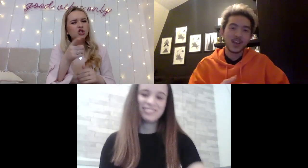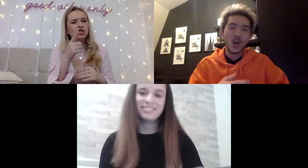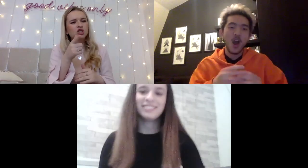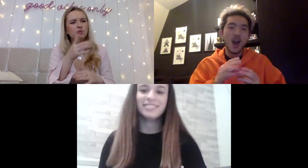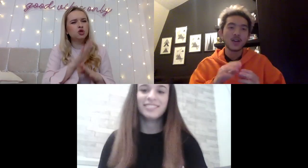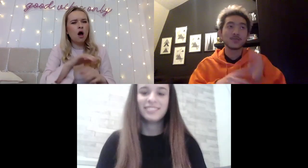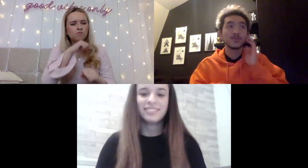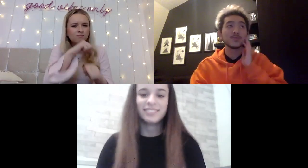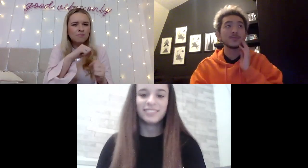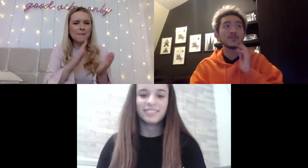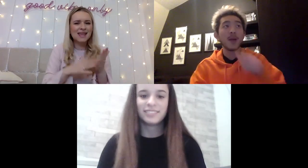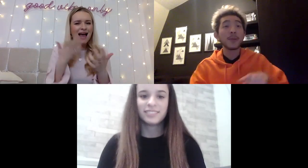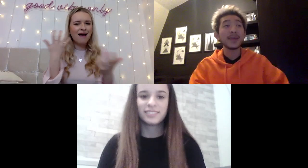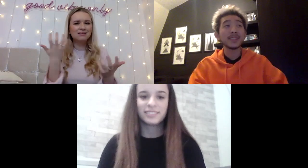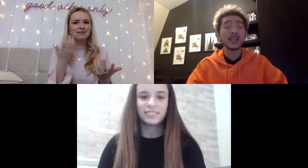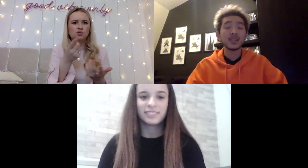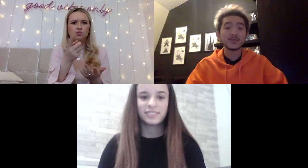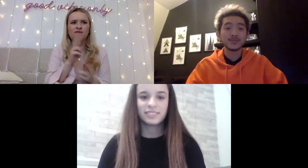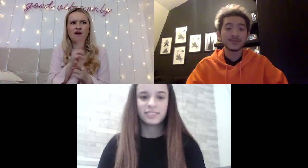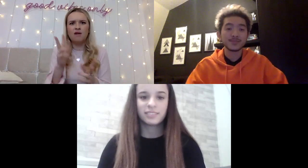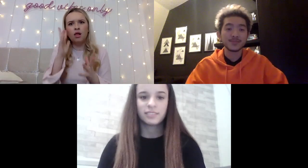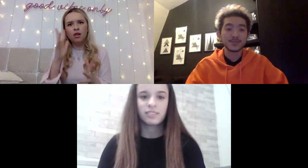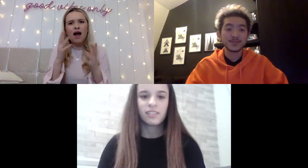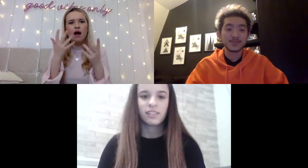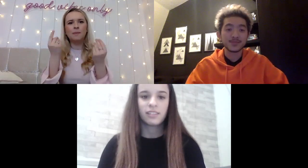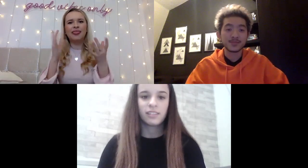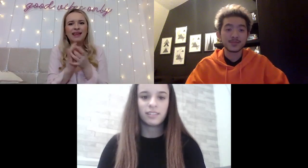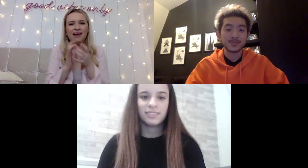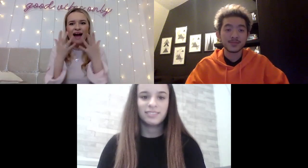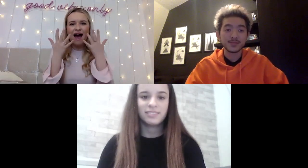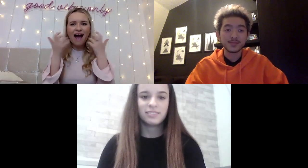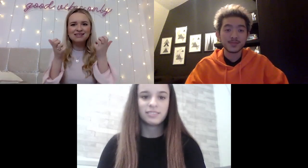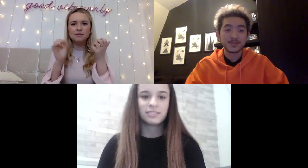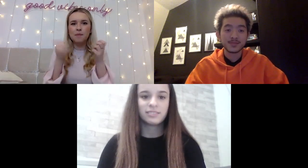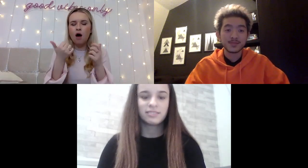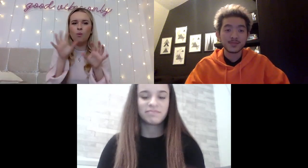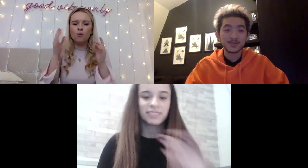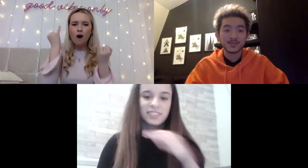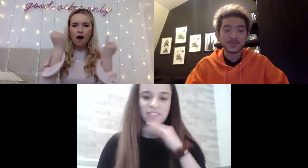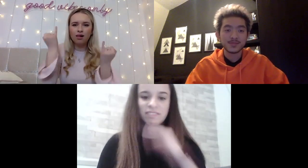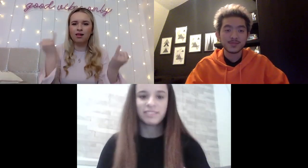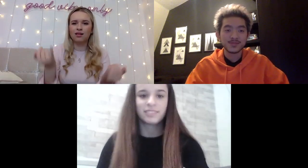Jas: You're don't really adore meerkats, you will always go for something related to a 'cat' Jem: Fair enough!